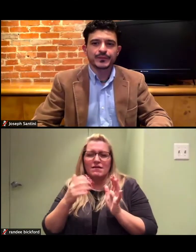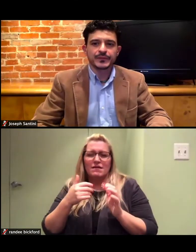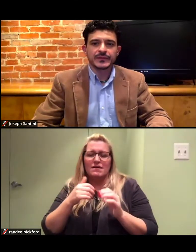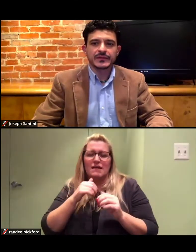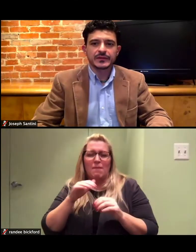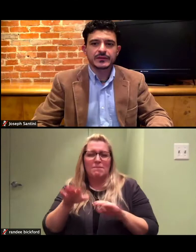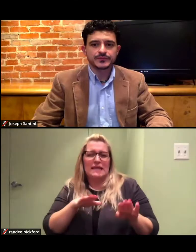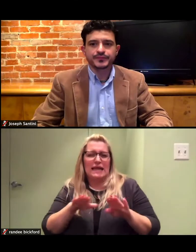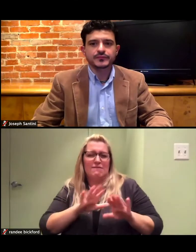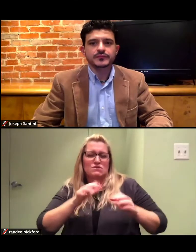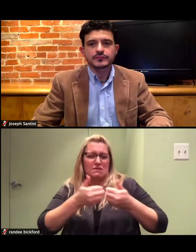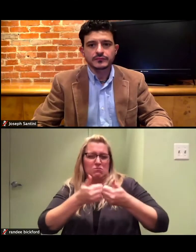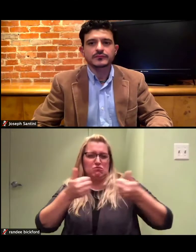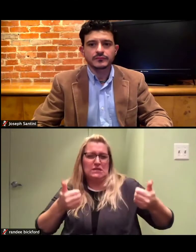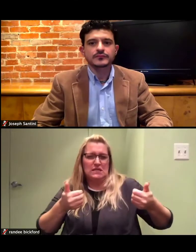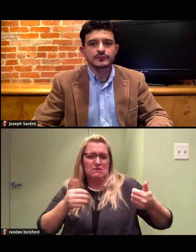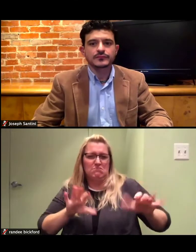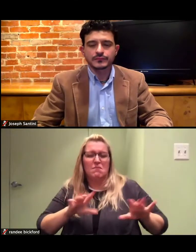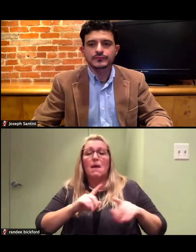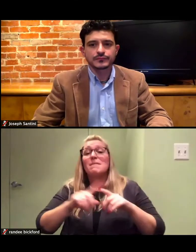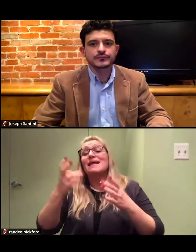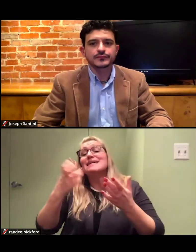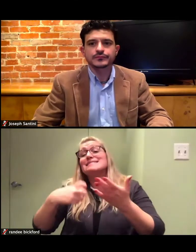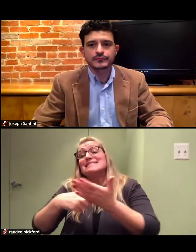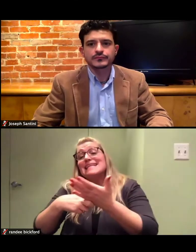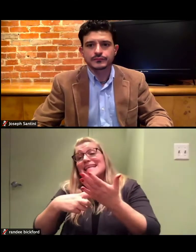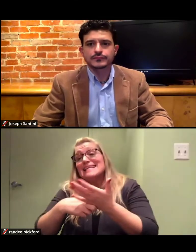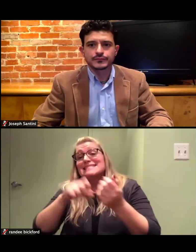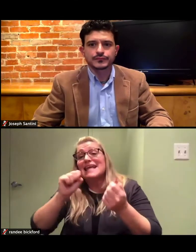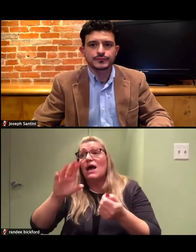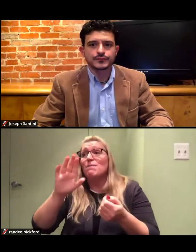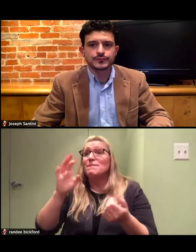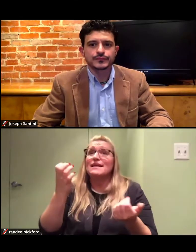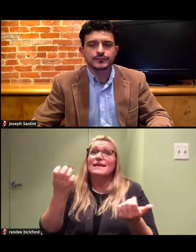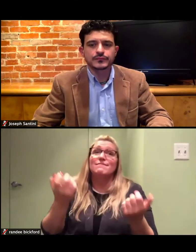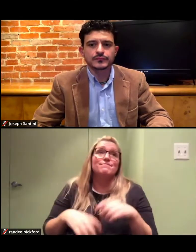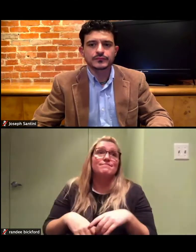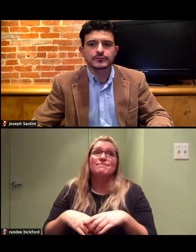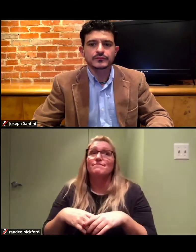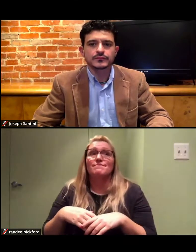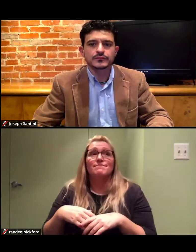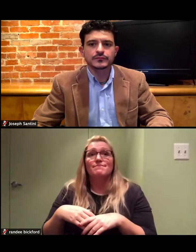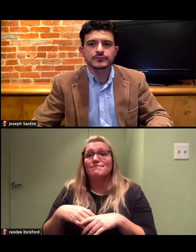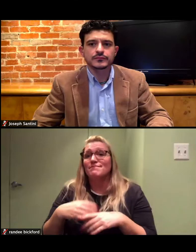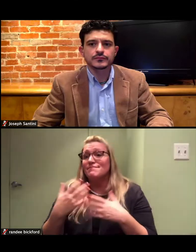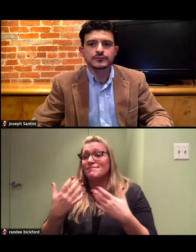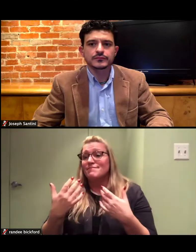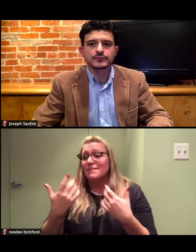and how it's used in different ways. I separate behavior from this process because tickets can be,